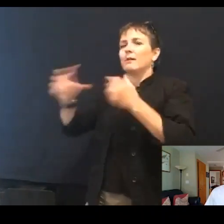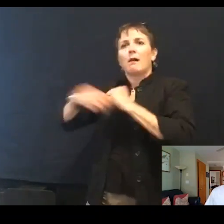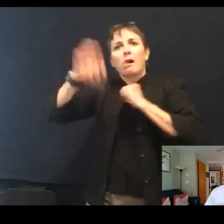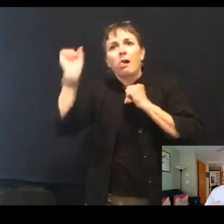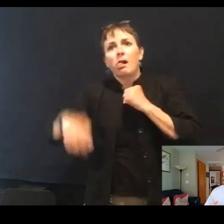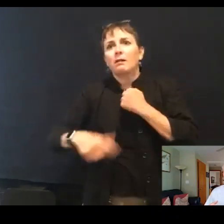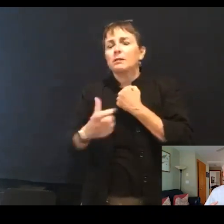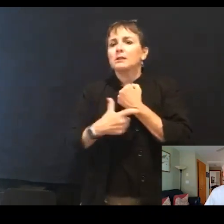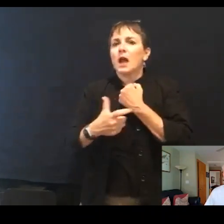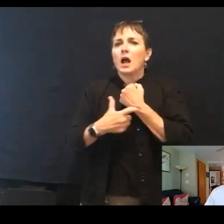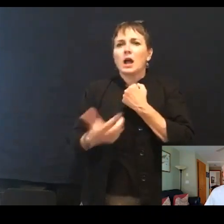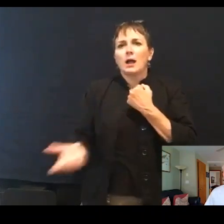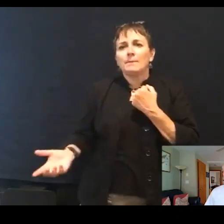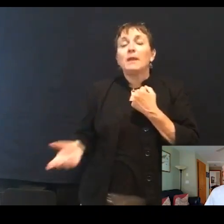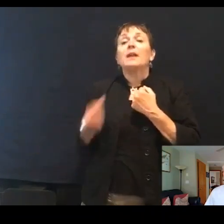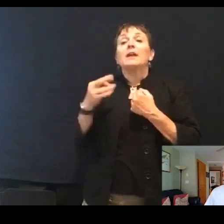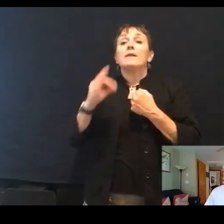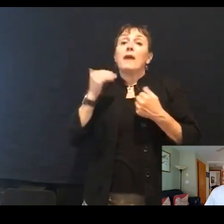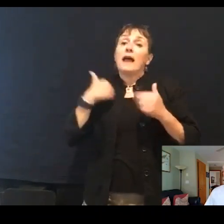By going to a registry as a centralized source